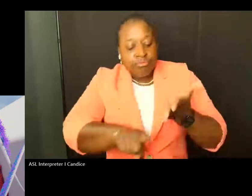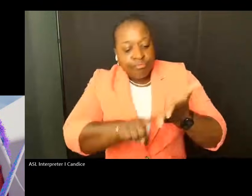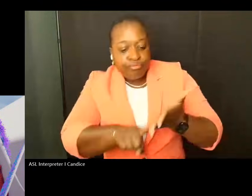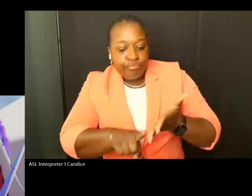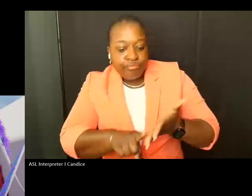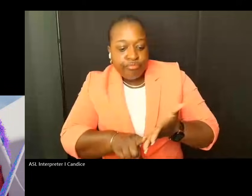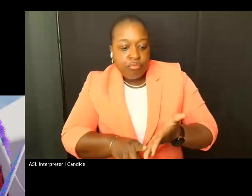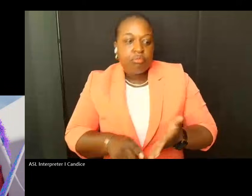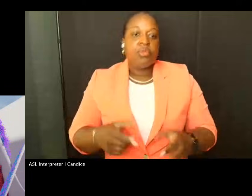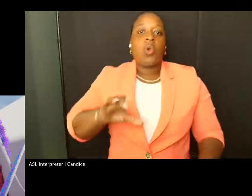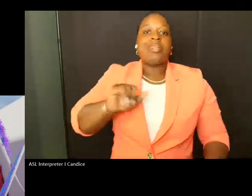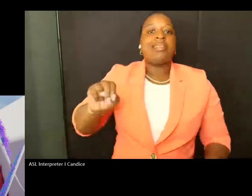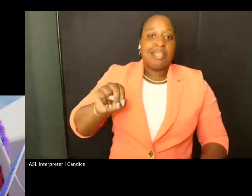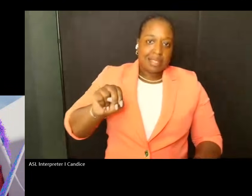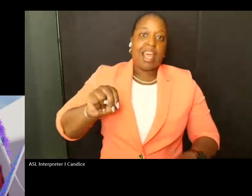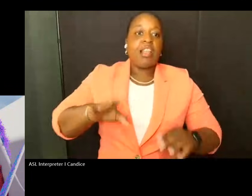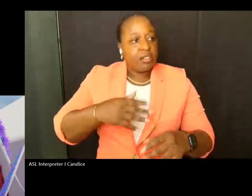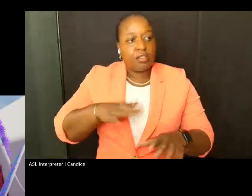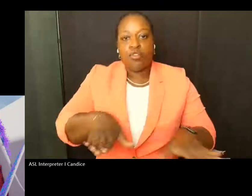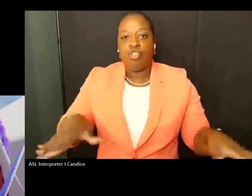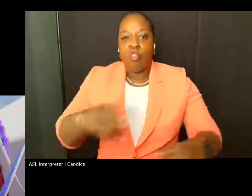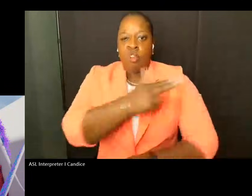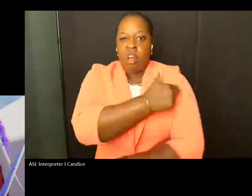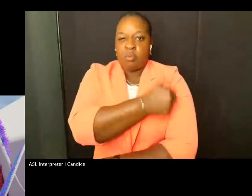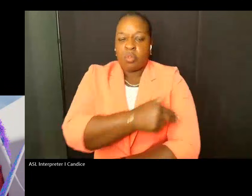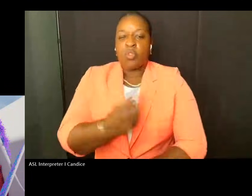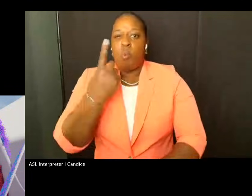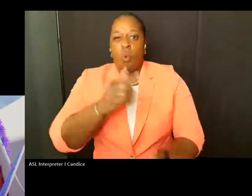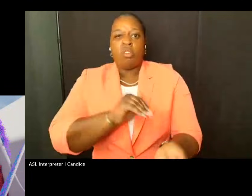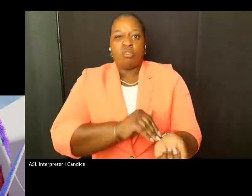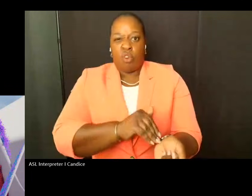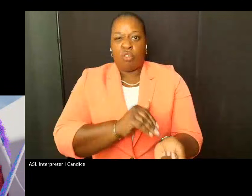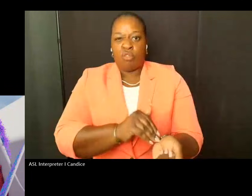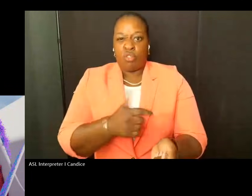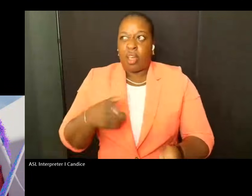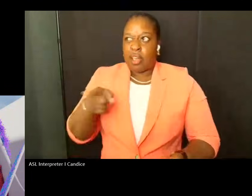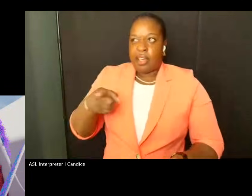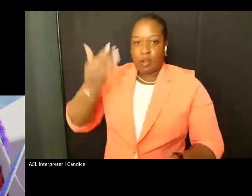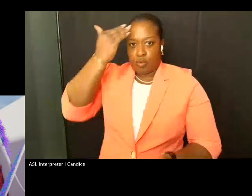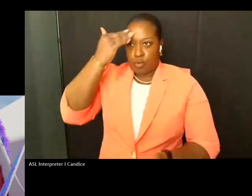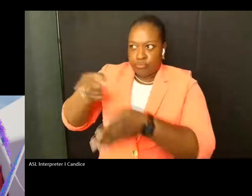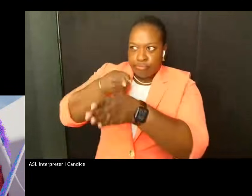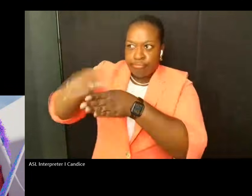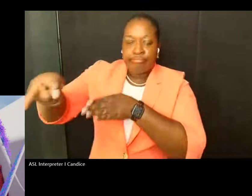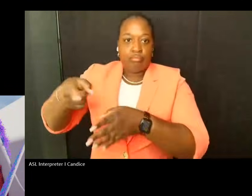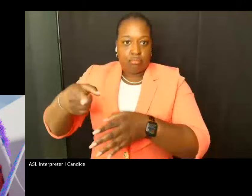Children's Hospital, one of the doctors that he knew of and referred us to. And we had a couple